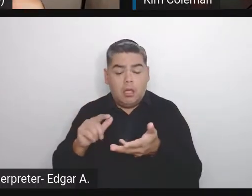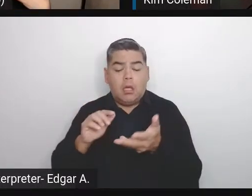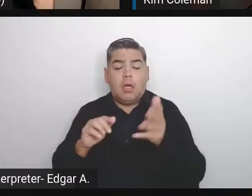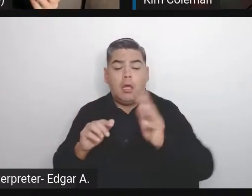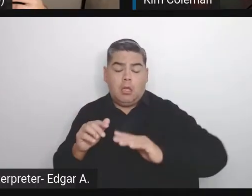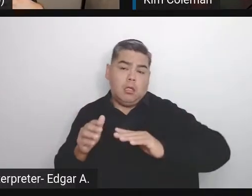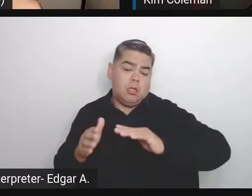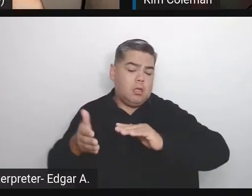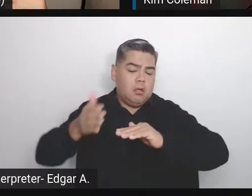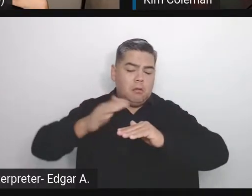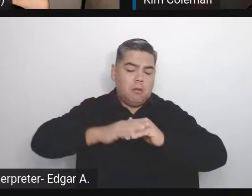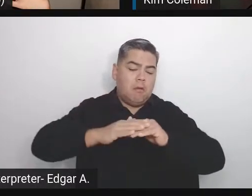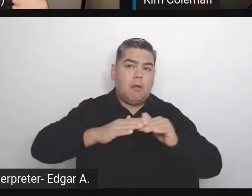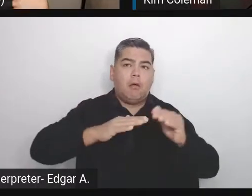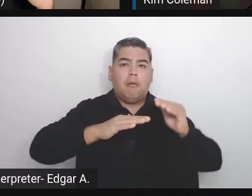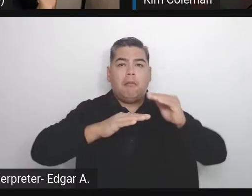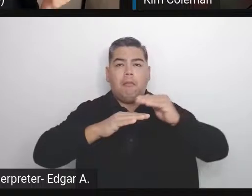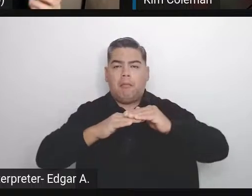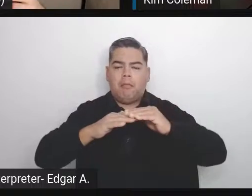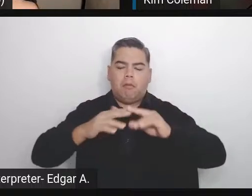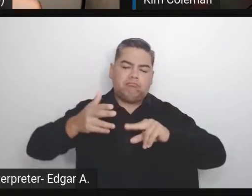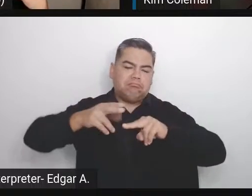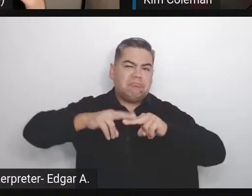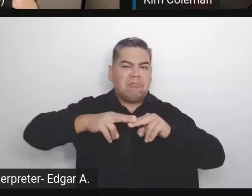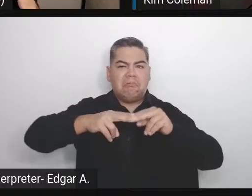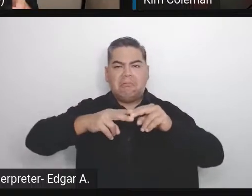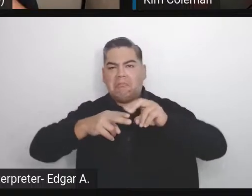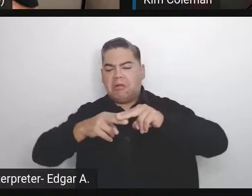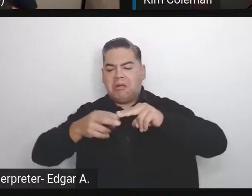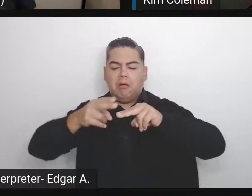deployment part. Think only about optimizing the deployments